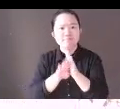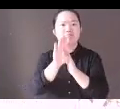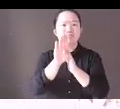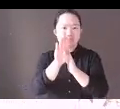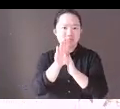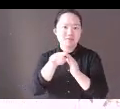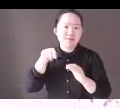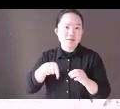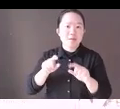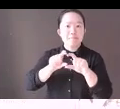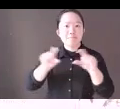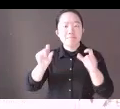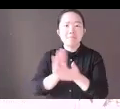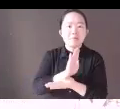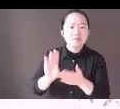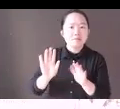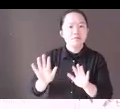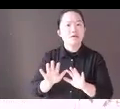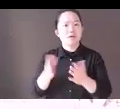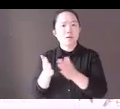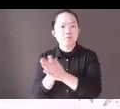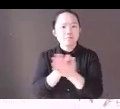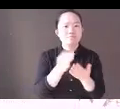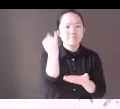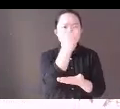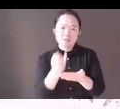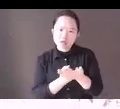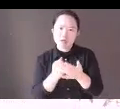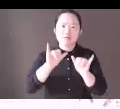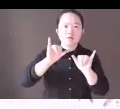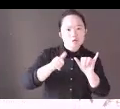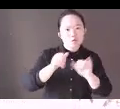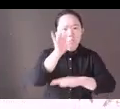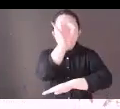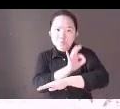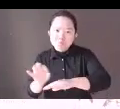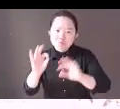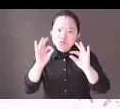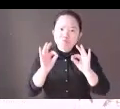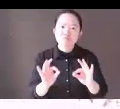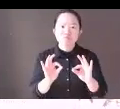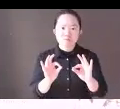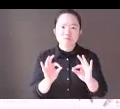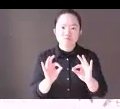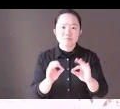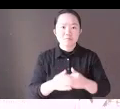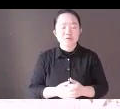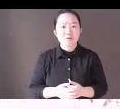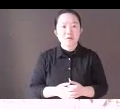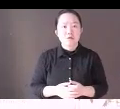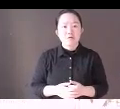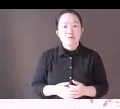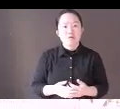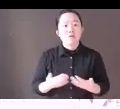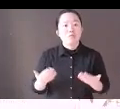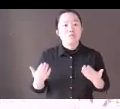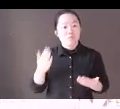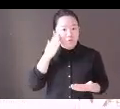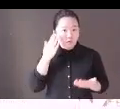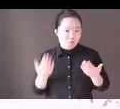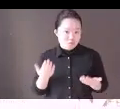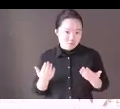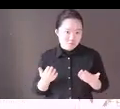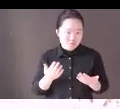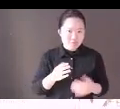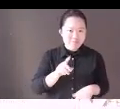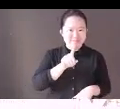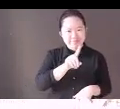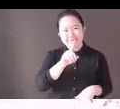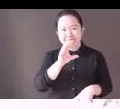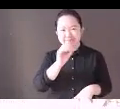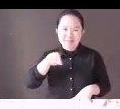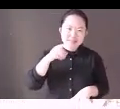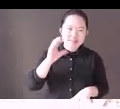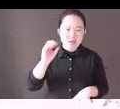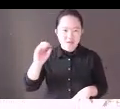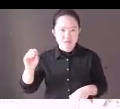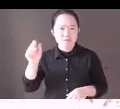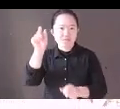are roughly 10,000 people but uh globally we are 24,000 people around 19 uh 90 different countries